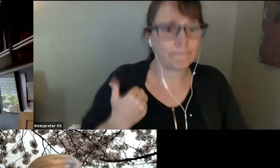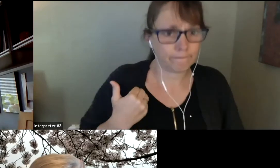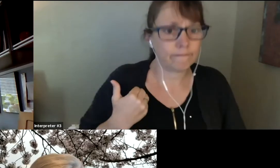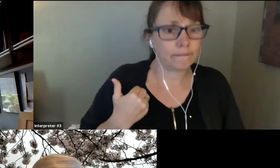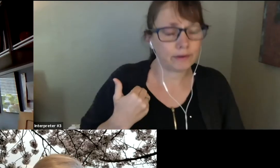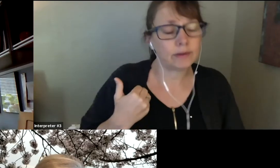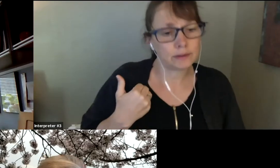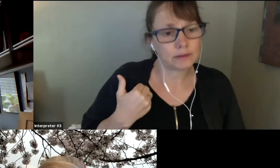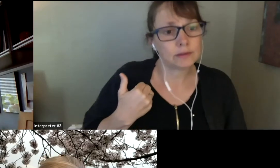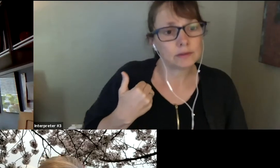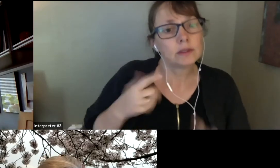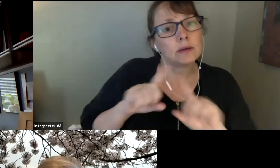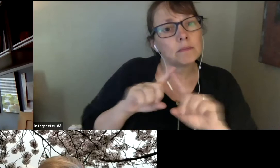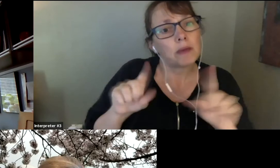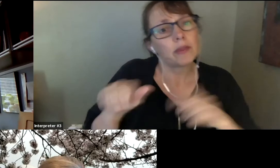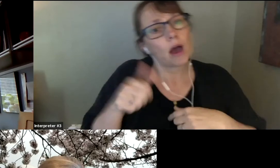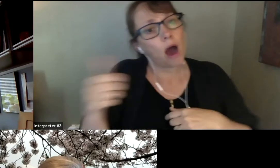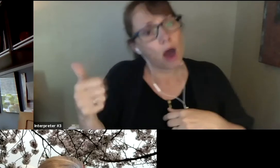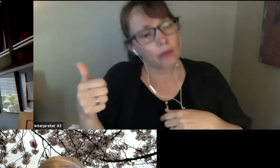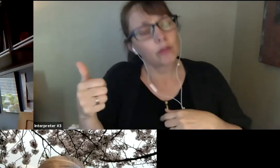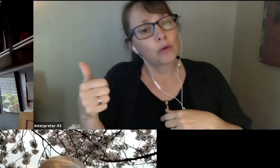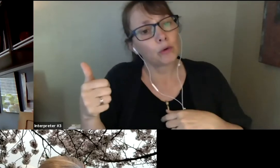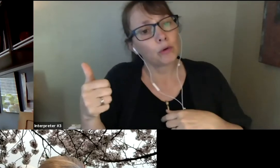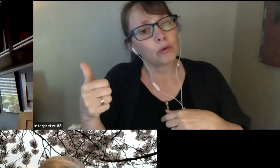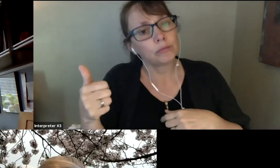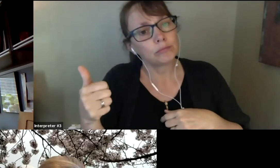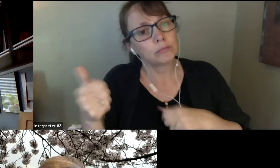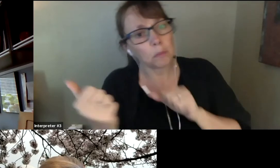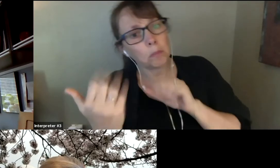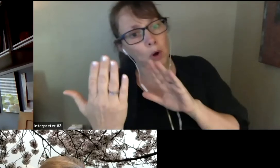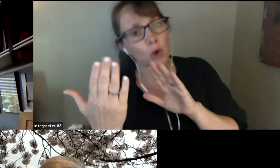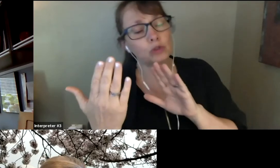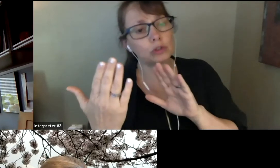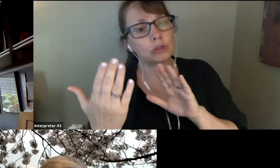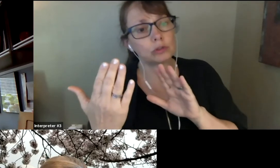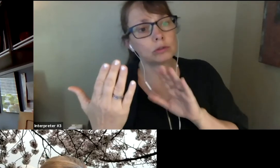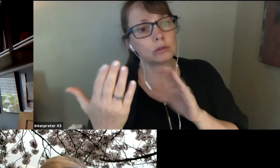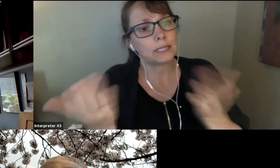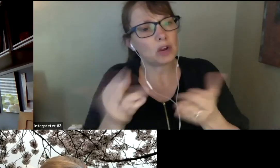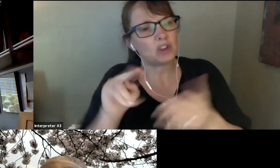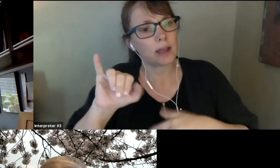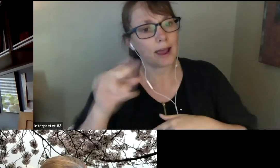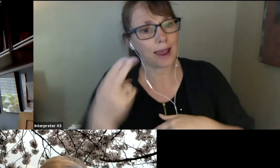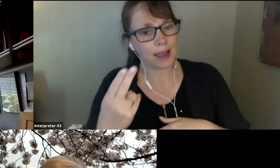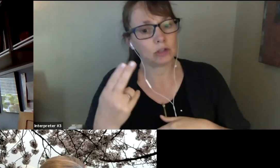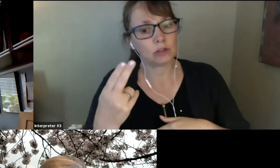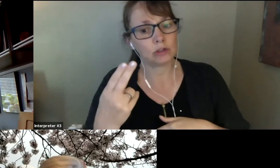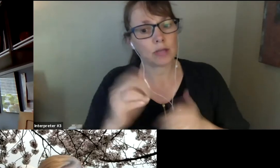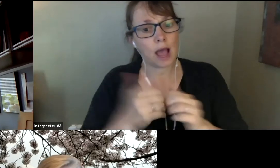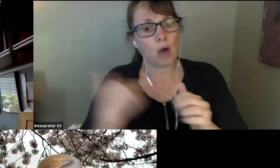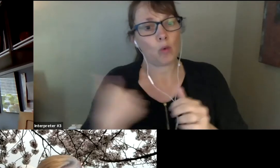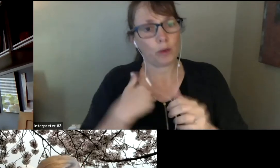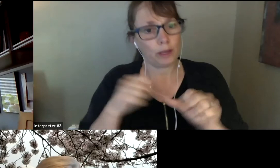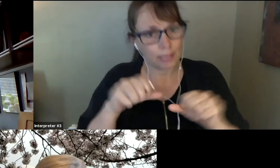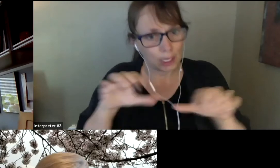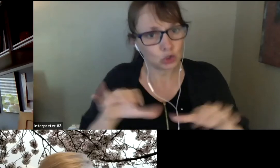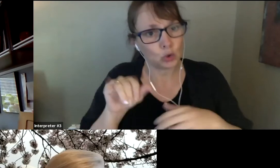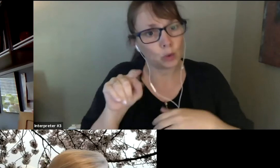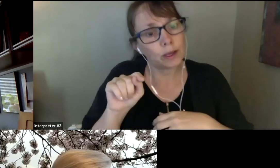but the other way around to where we at NIH can do it, I think that’s a great point.